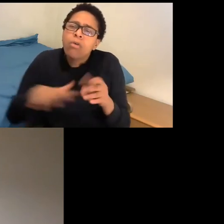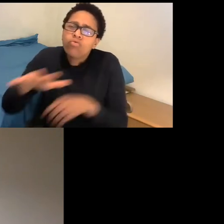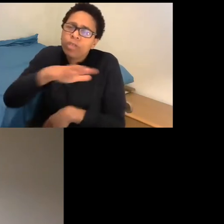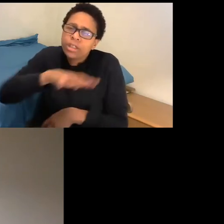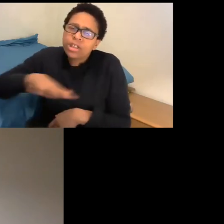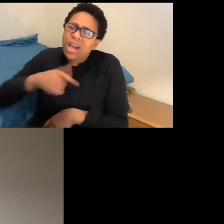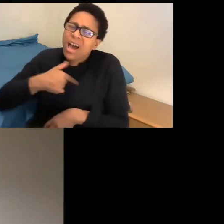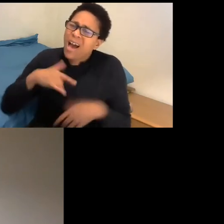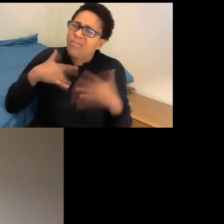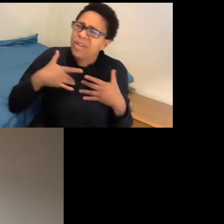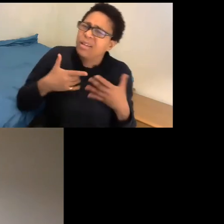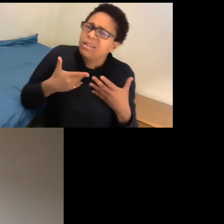much more tolerated.'